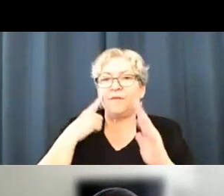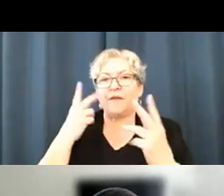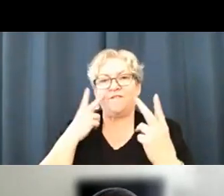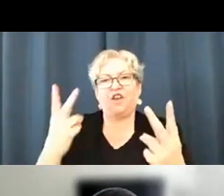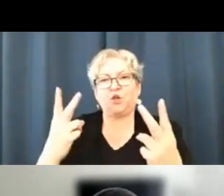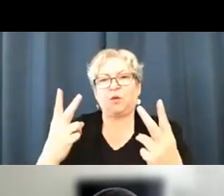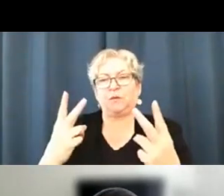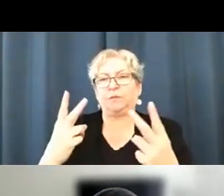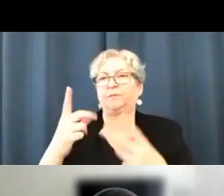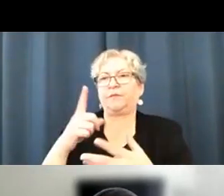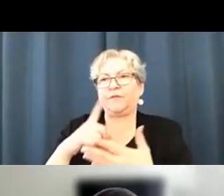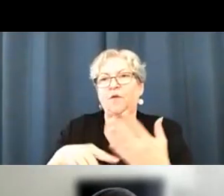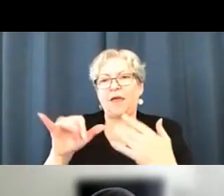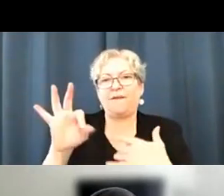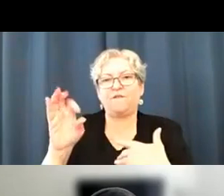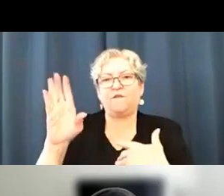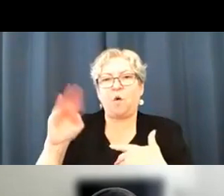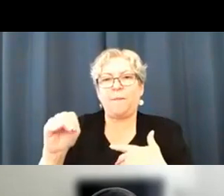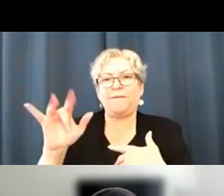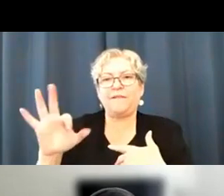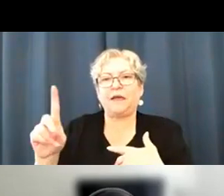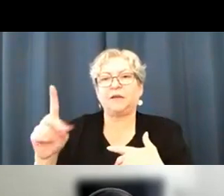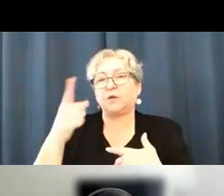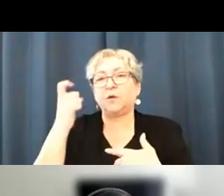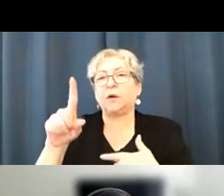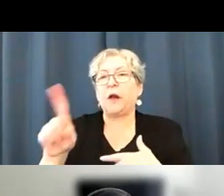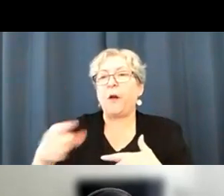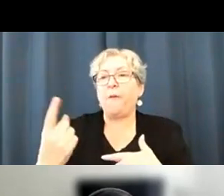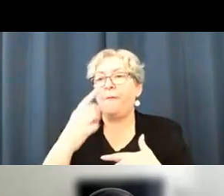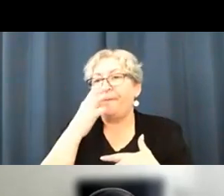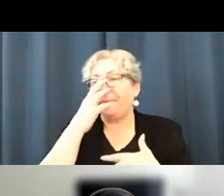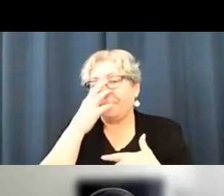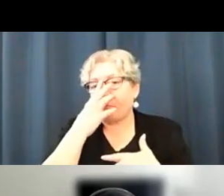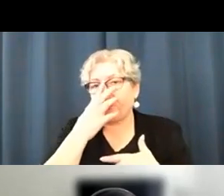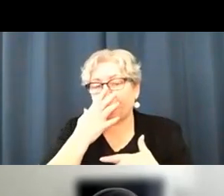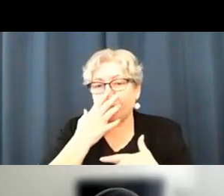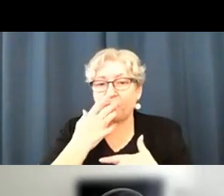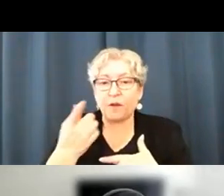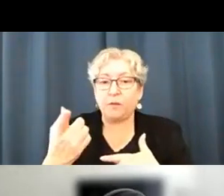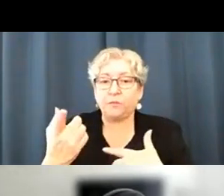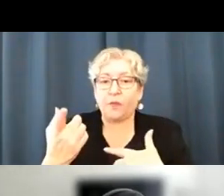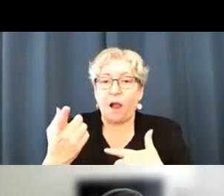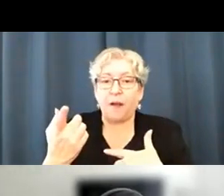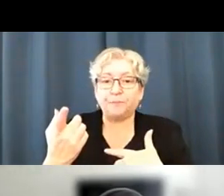for the form fields, because you don't only want to rely